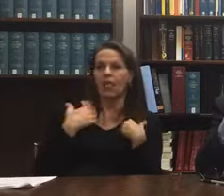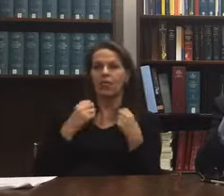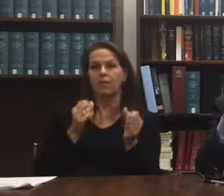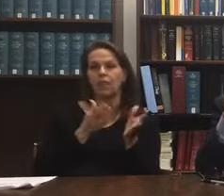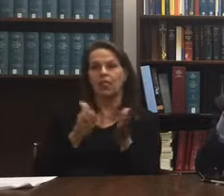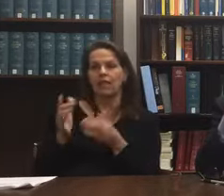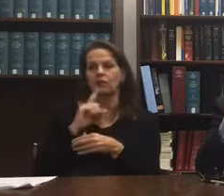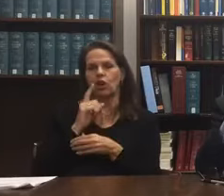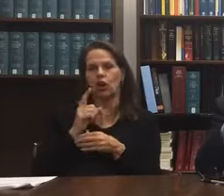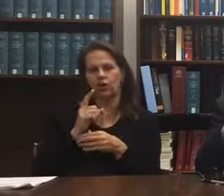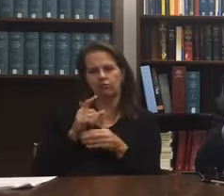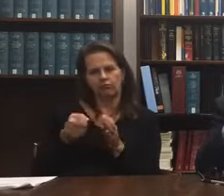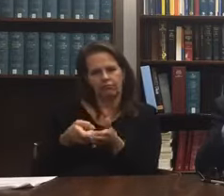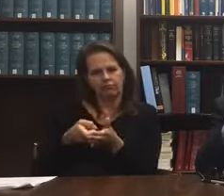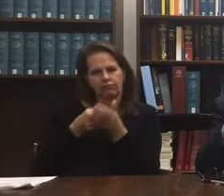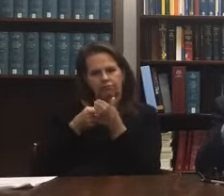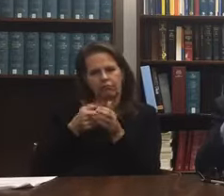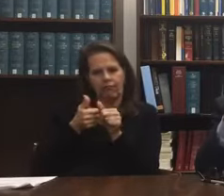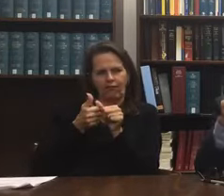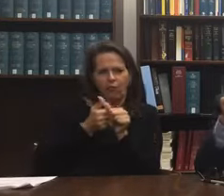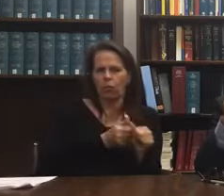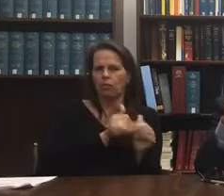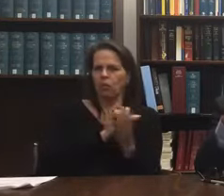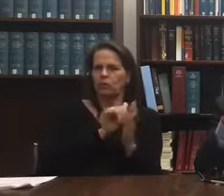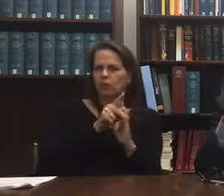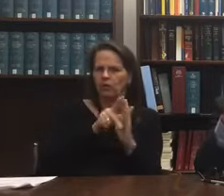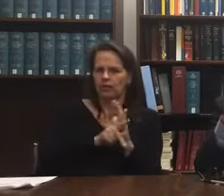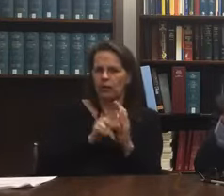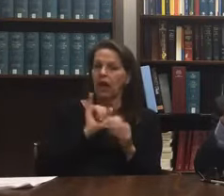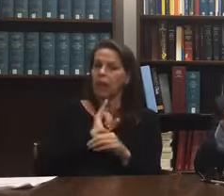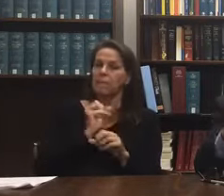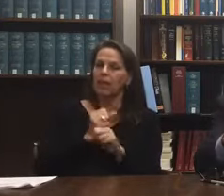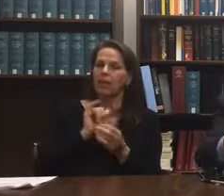conform to those policies so I certainly make that argument with the state and